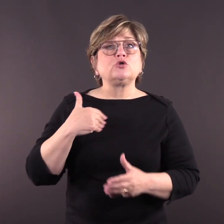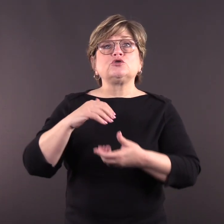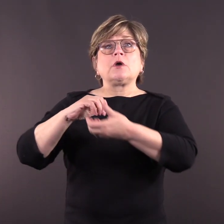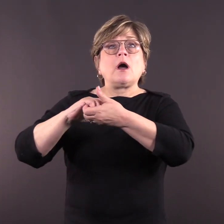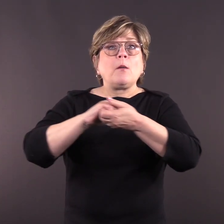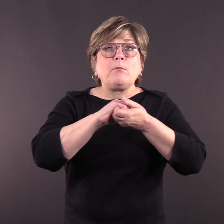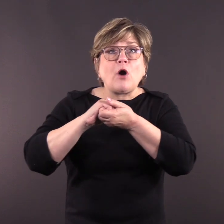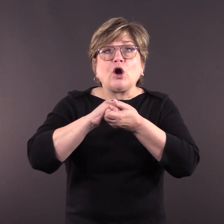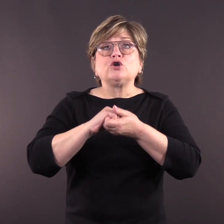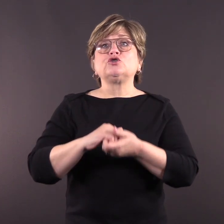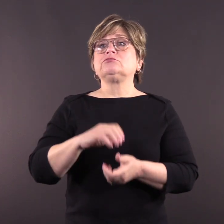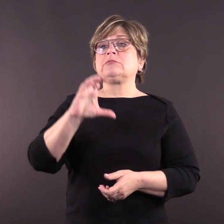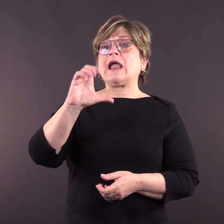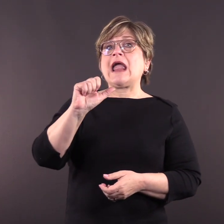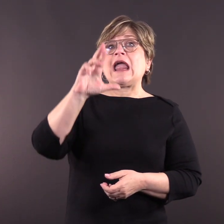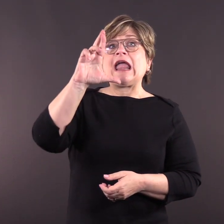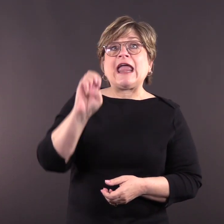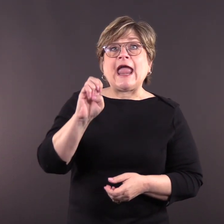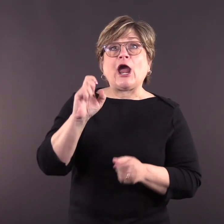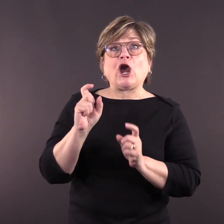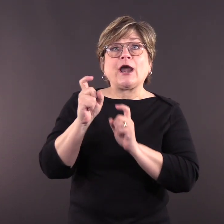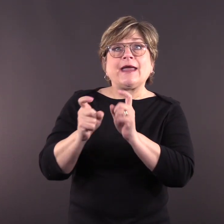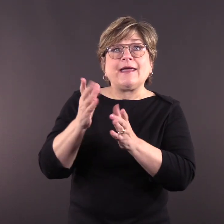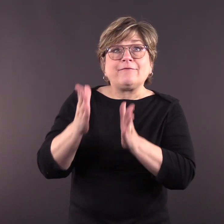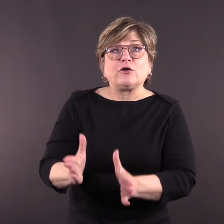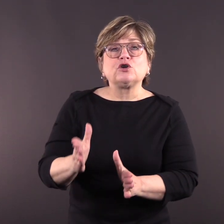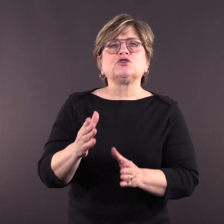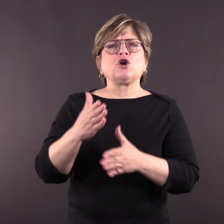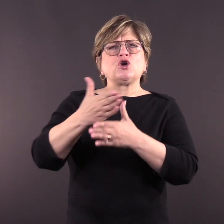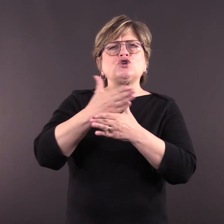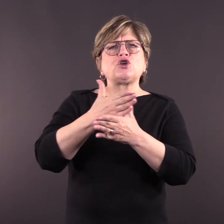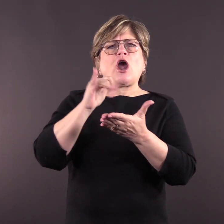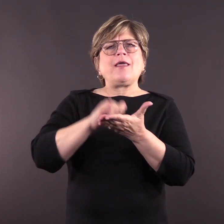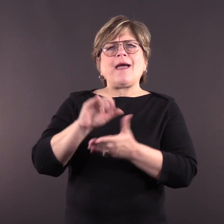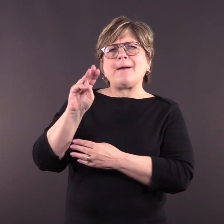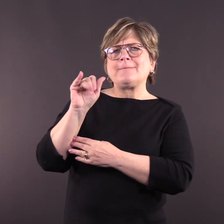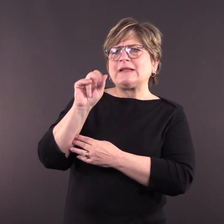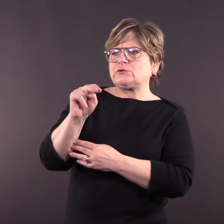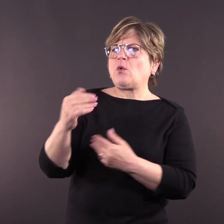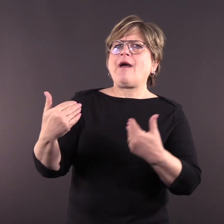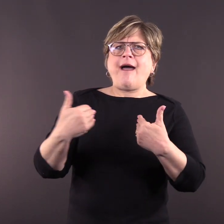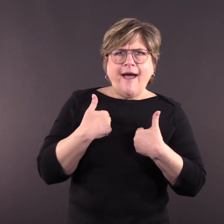Community members, partners, and caregivers shared that Minnesota